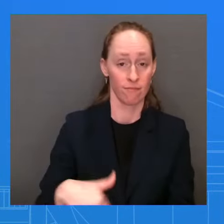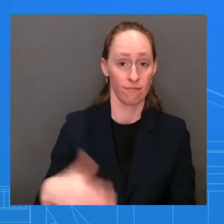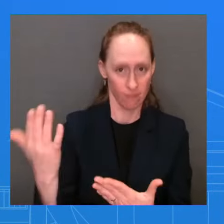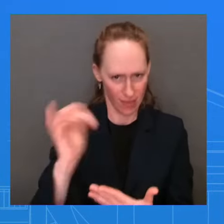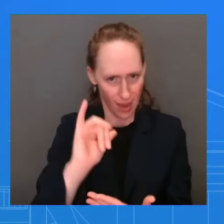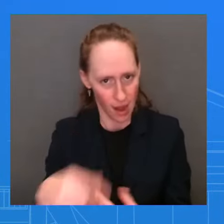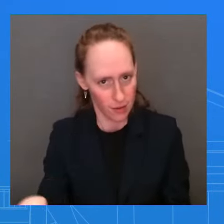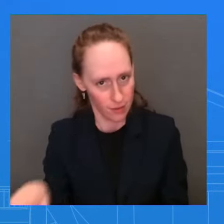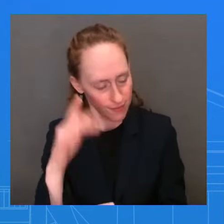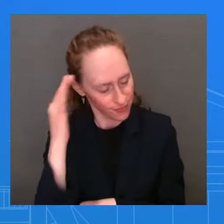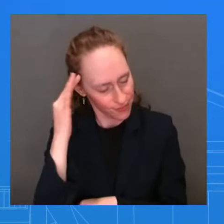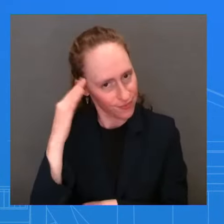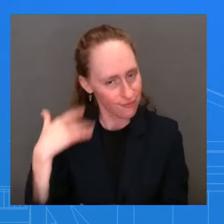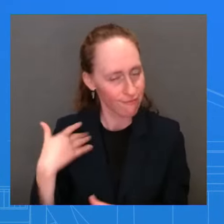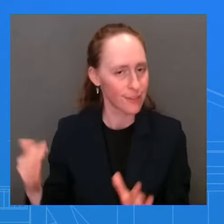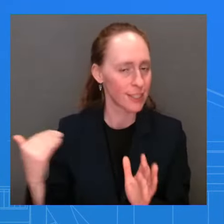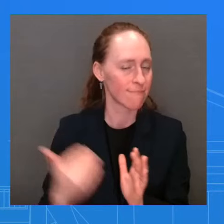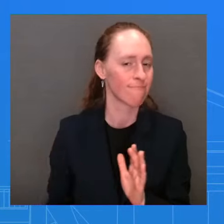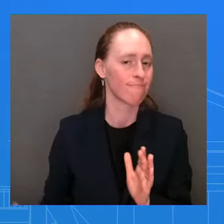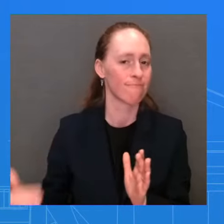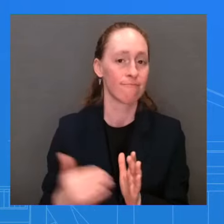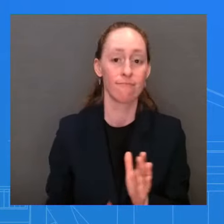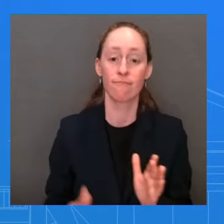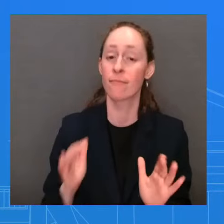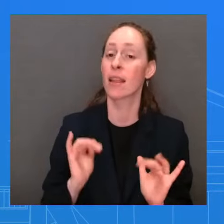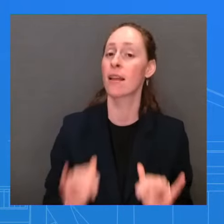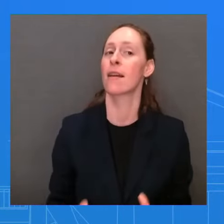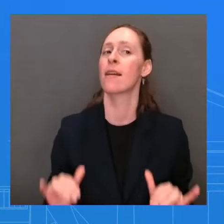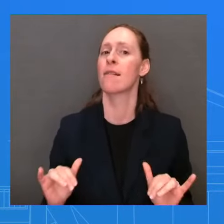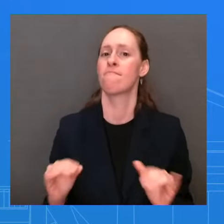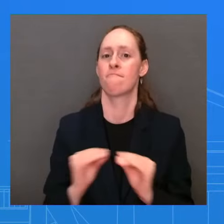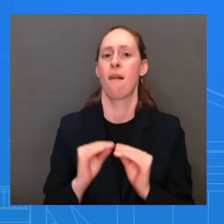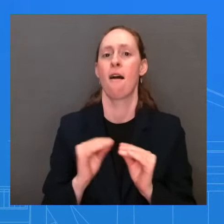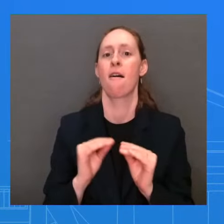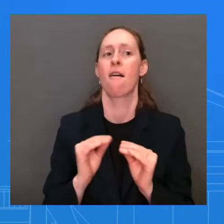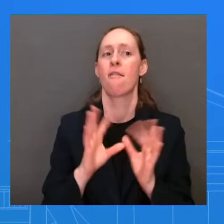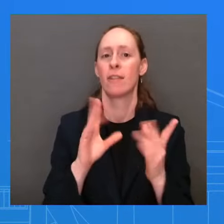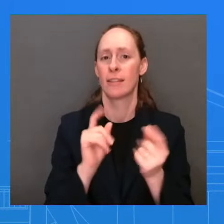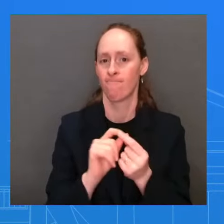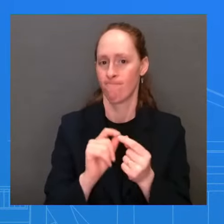we've learned some important details in the last 24 hours. First, we learned Speaker McCarthy's bill